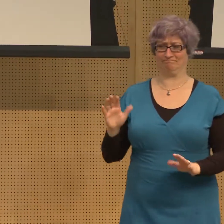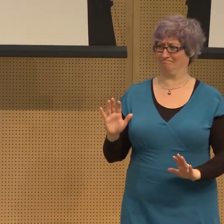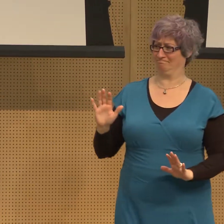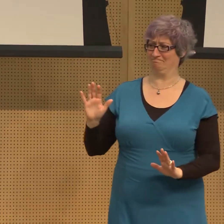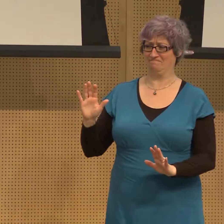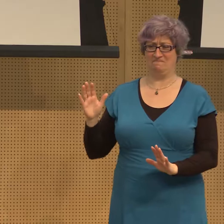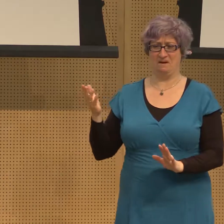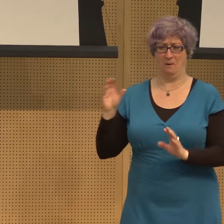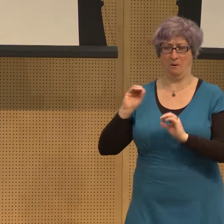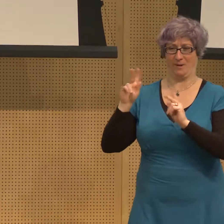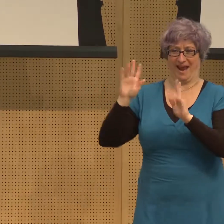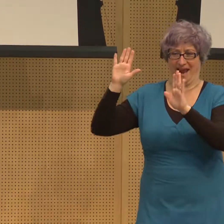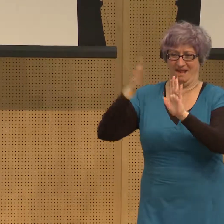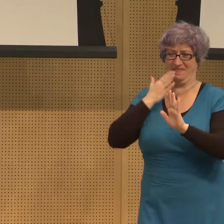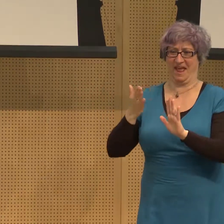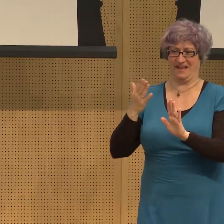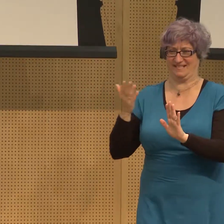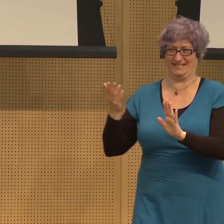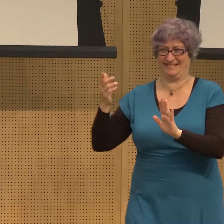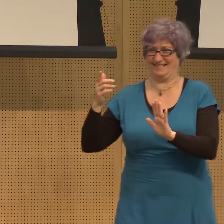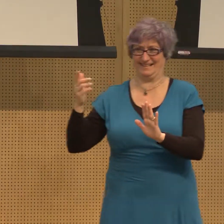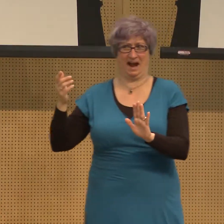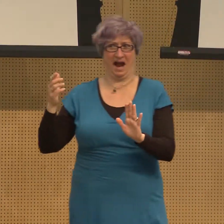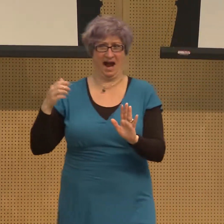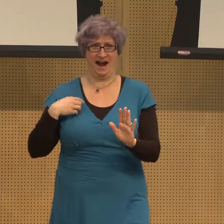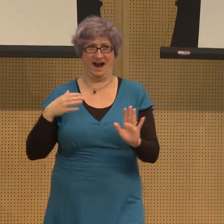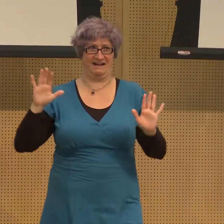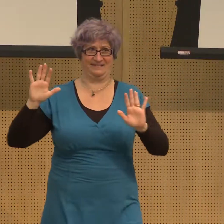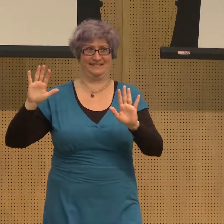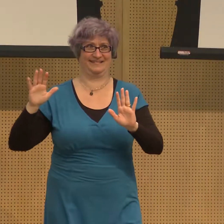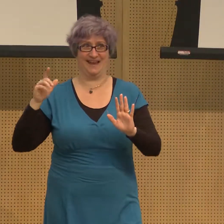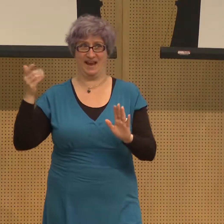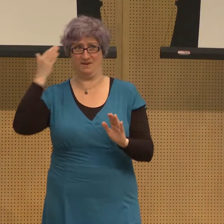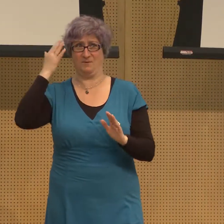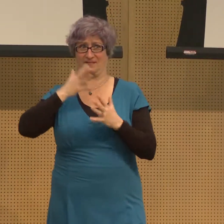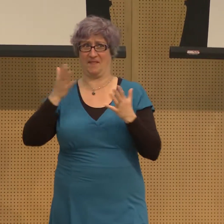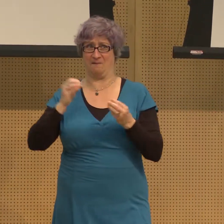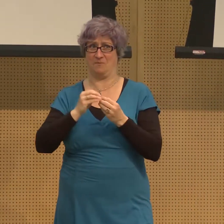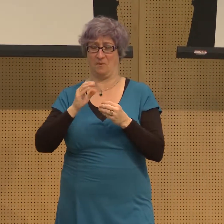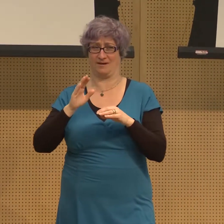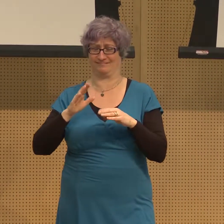Me, on the other hand, not so much. I was like, "Oh, thanks for, you know, the suggestions.